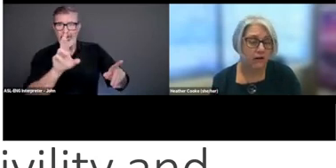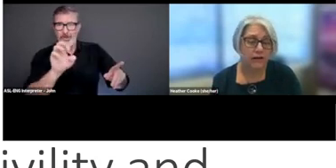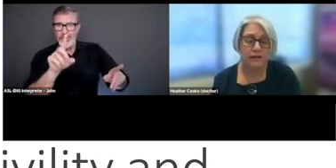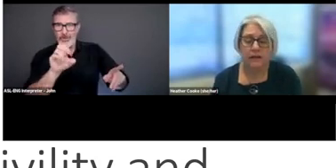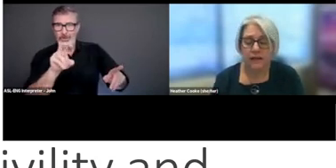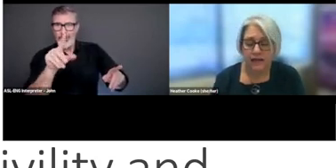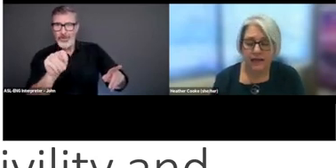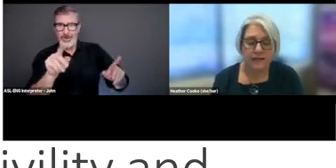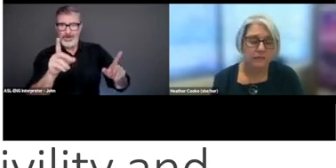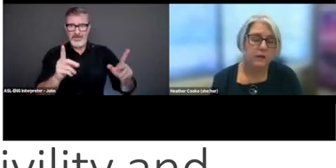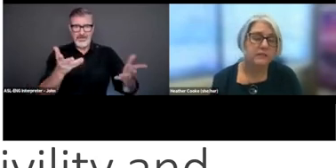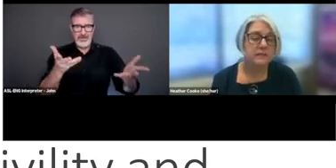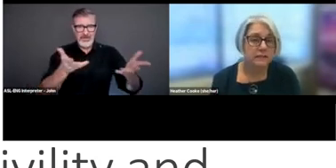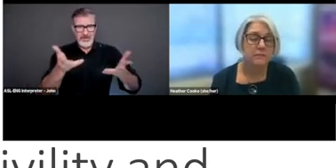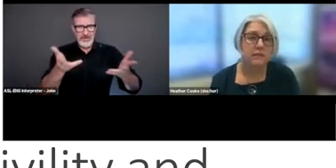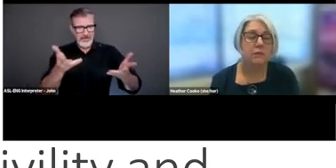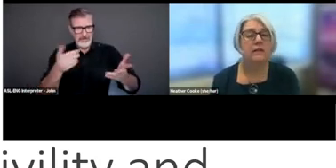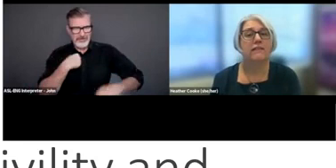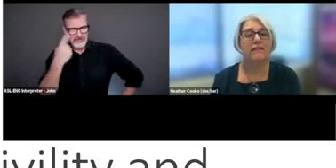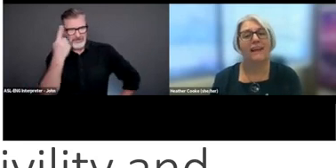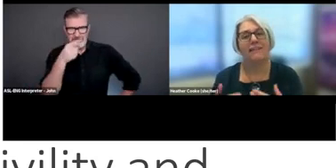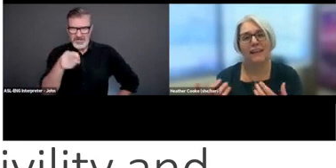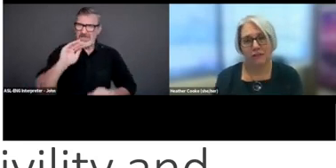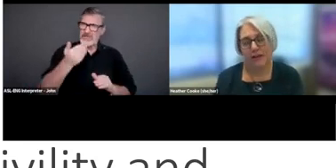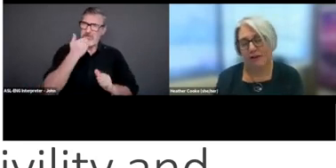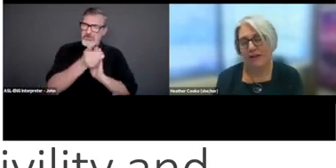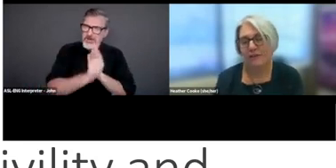said to me was that the other carriage who was the perpetrator